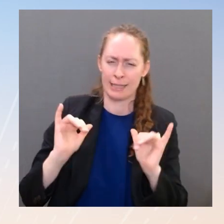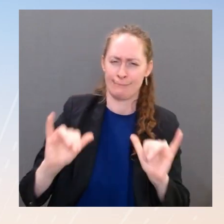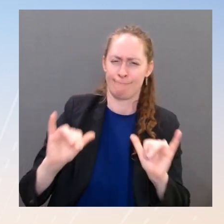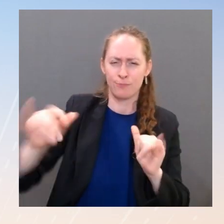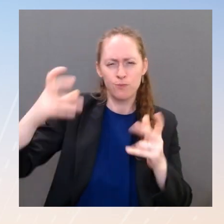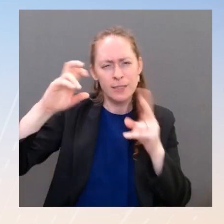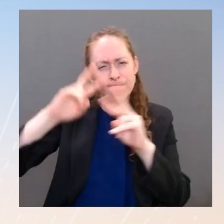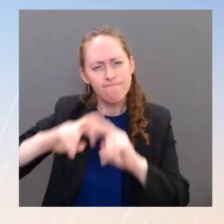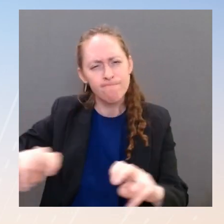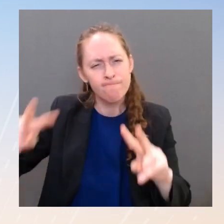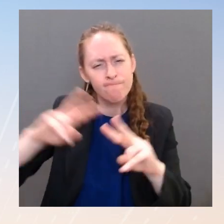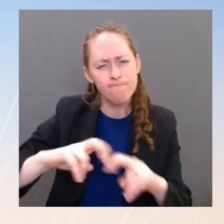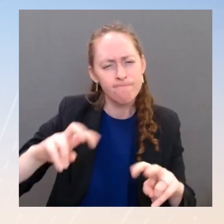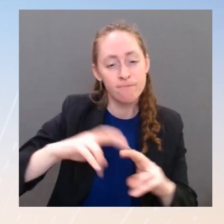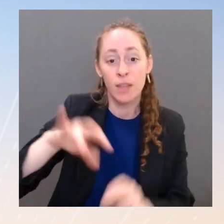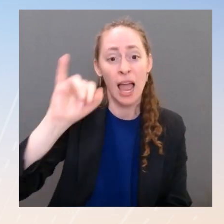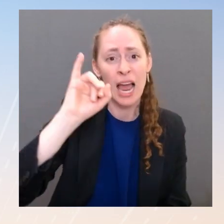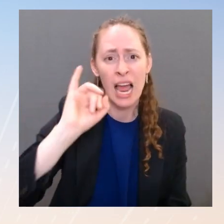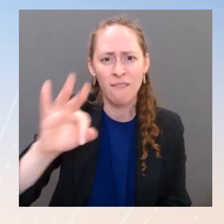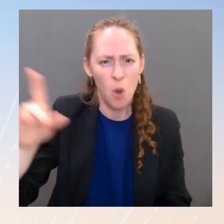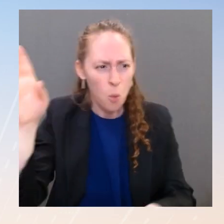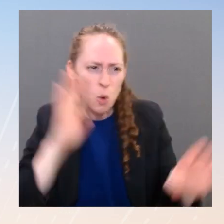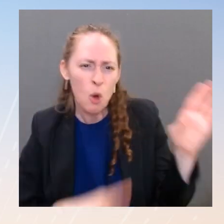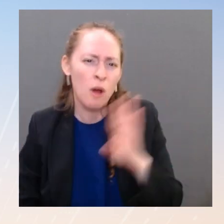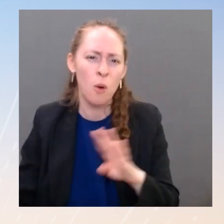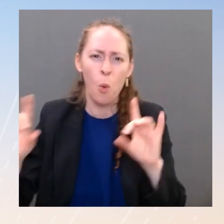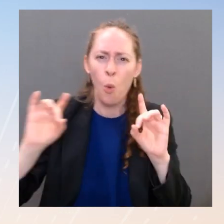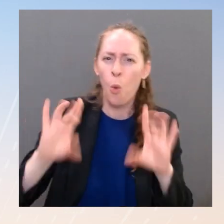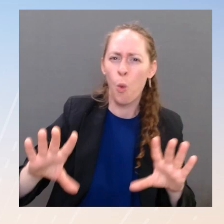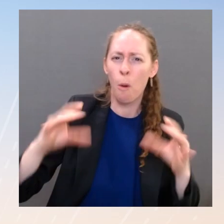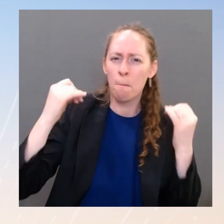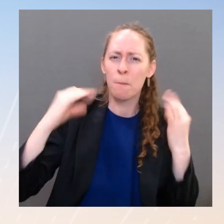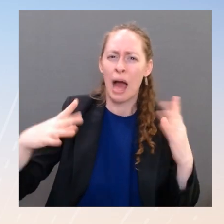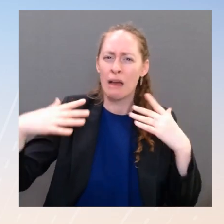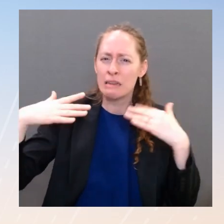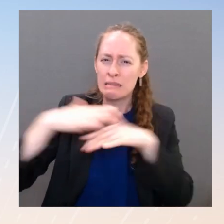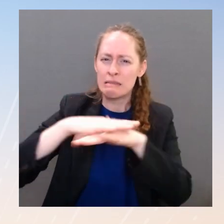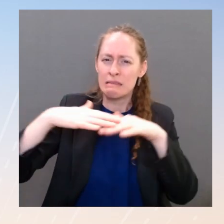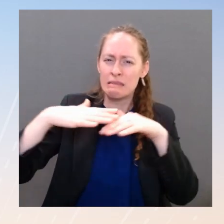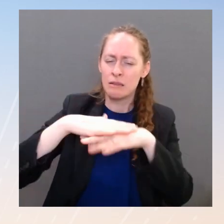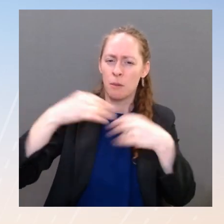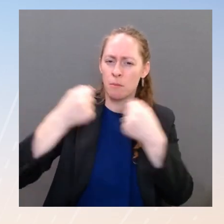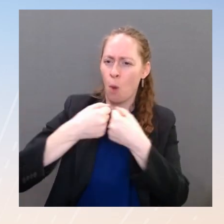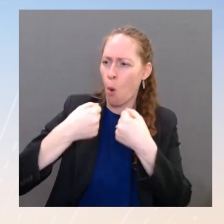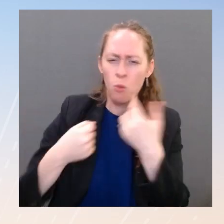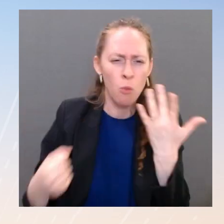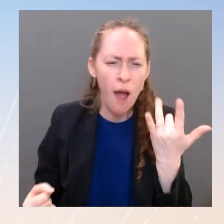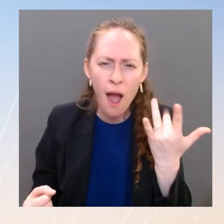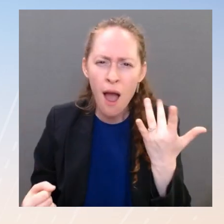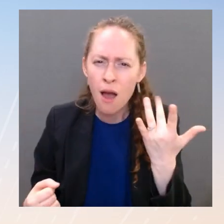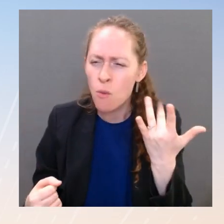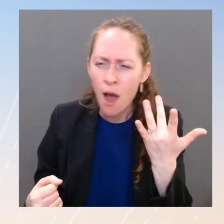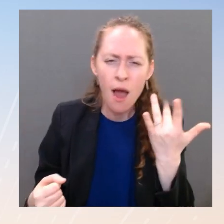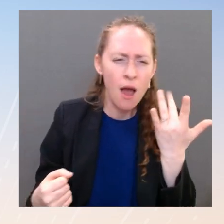The Press: But -- Ms. Psaki: -- and, again, continuing the work of the Department of Homeland Security in 2020, something we're currently applauding. The Press: But just in terms